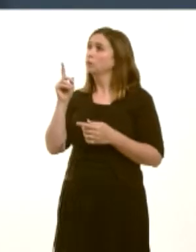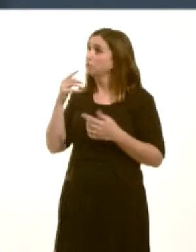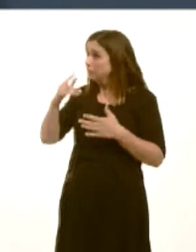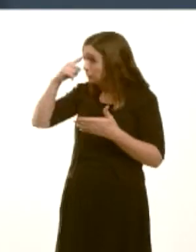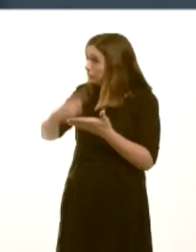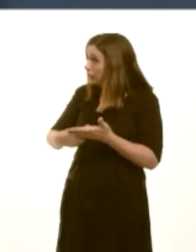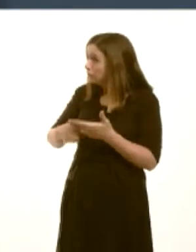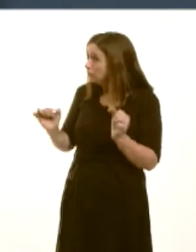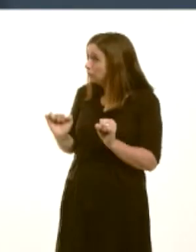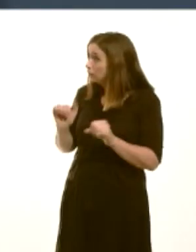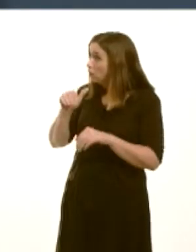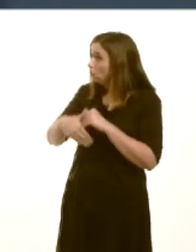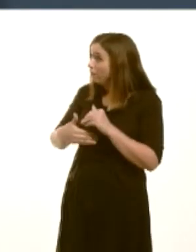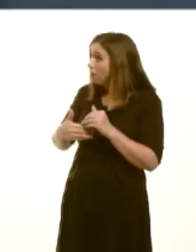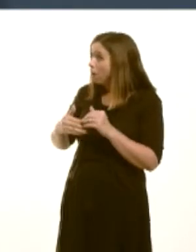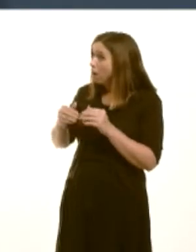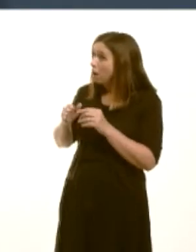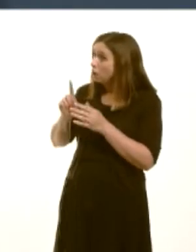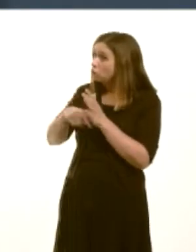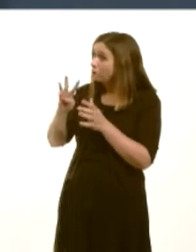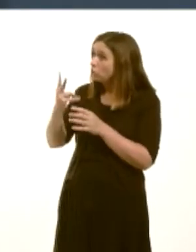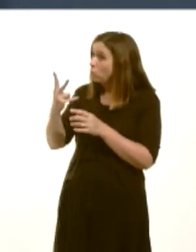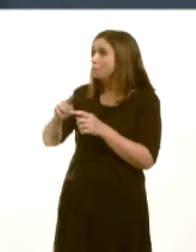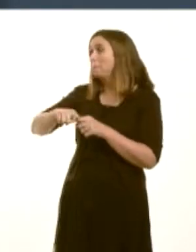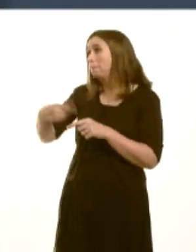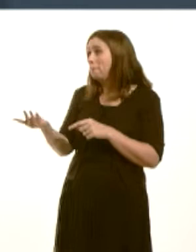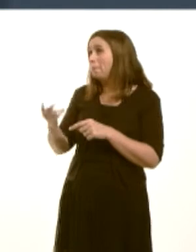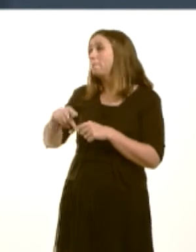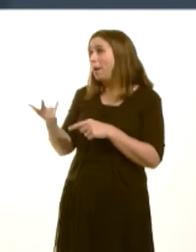yet, and that when it is made, you will actually ensure that all evidence arriving at that